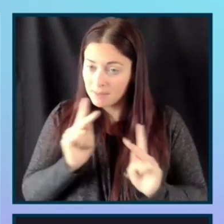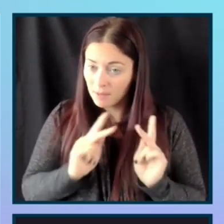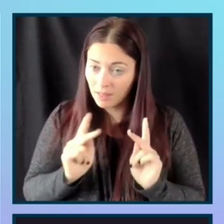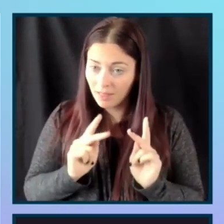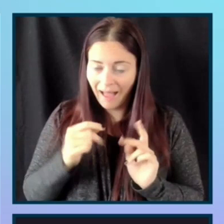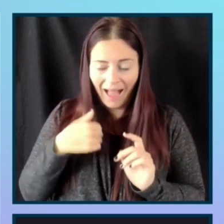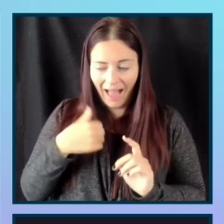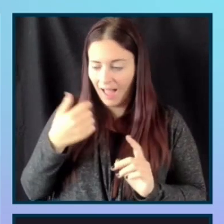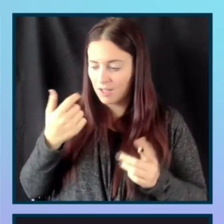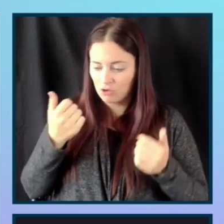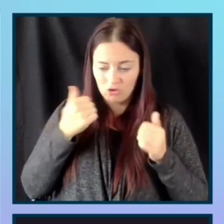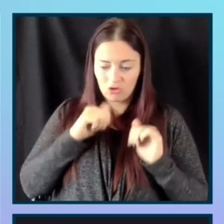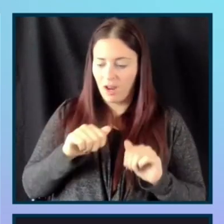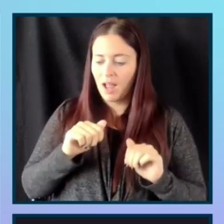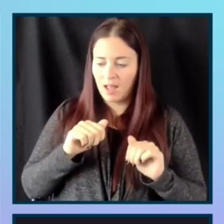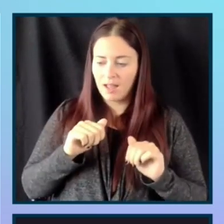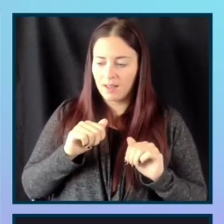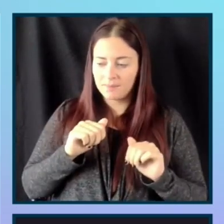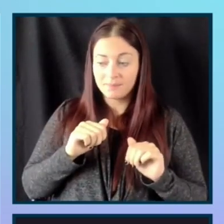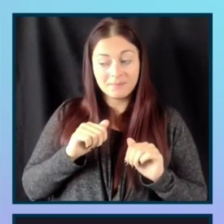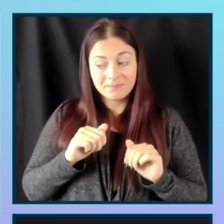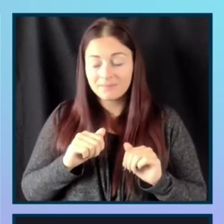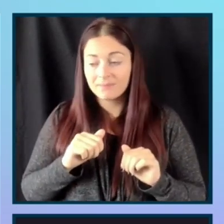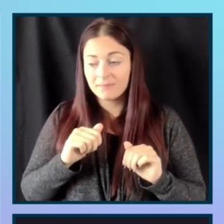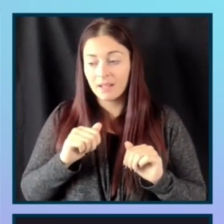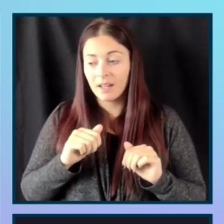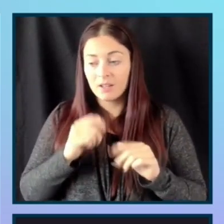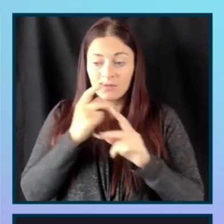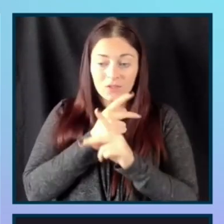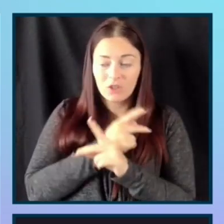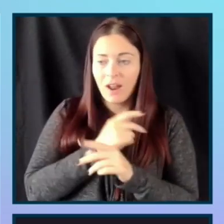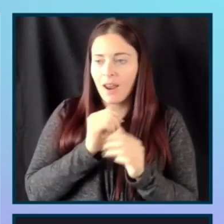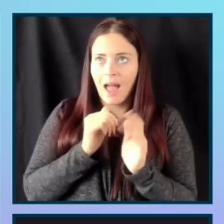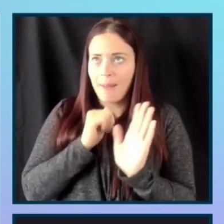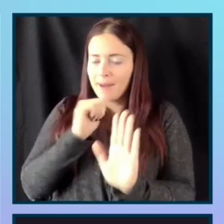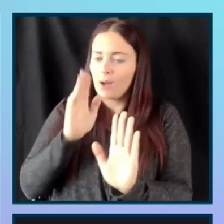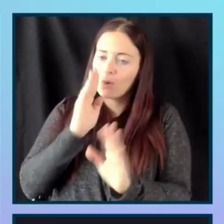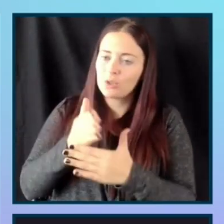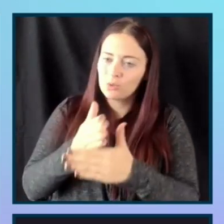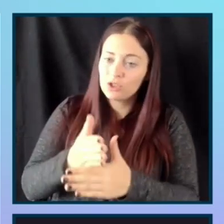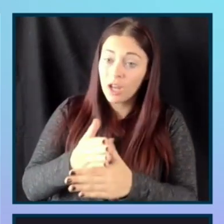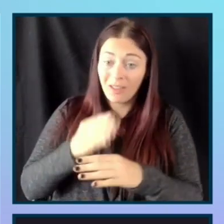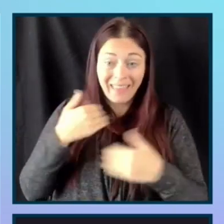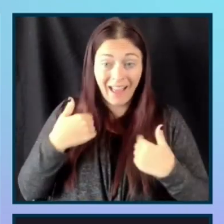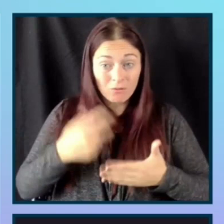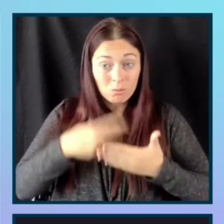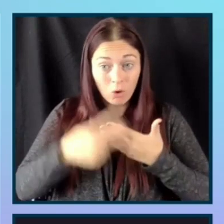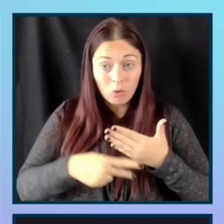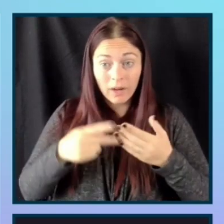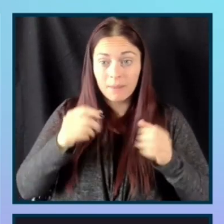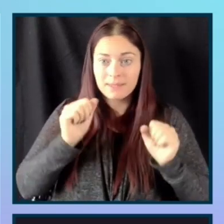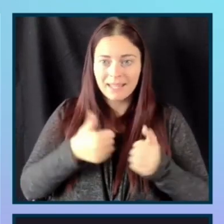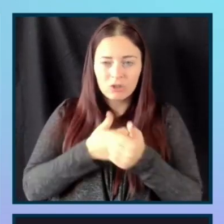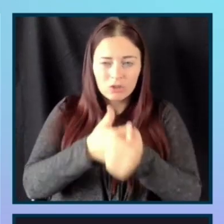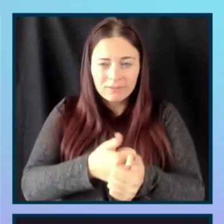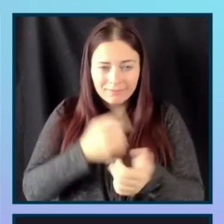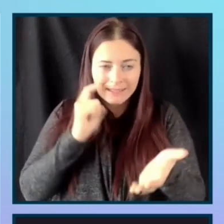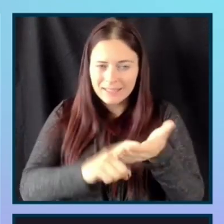to how you can track an assistive technology. They're not pretty, they're not good, and I'm not gonna share them. But they are to an extent possible.